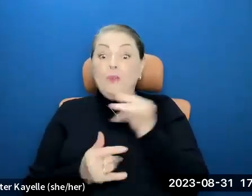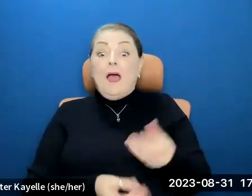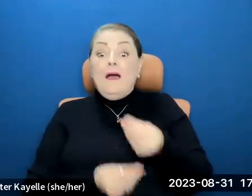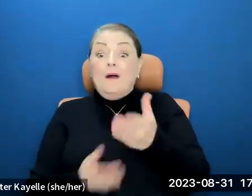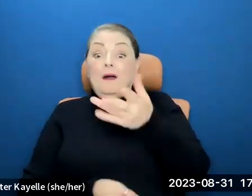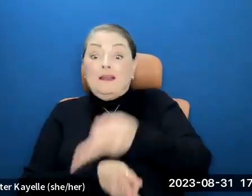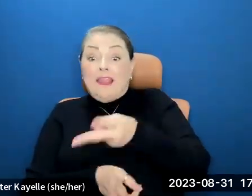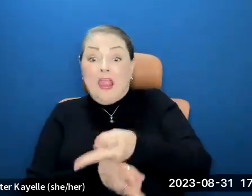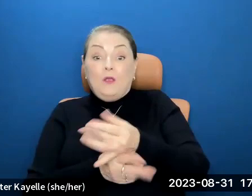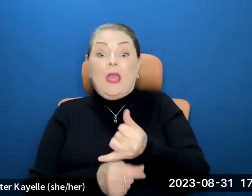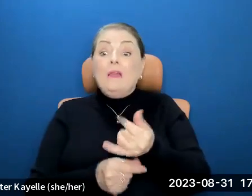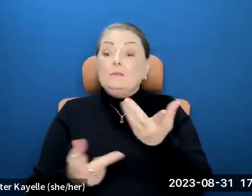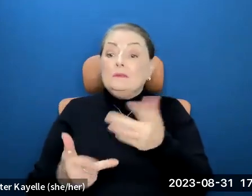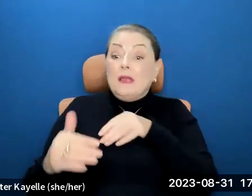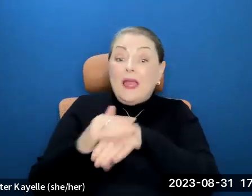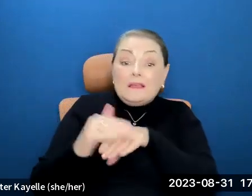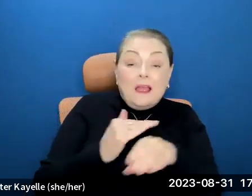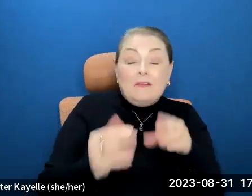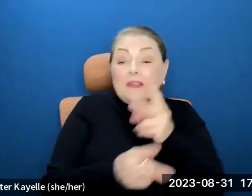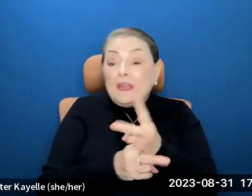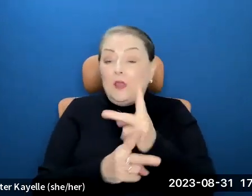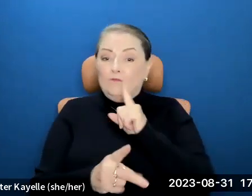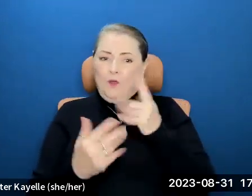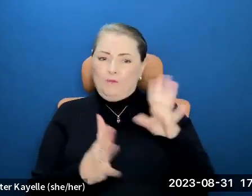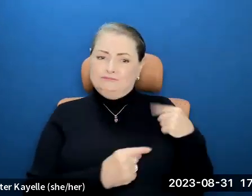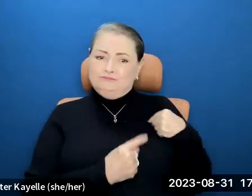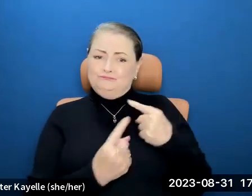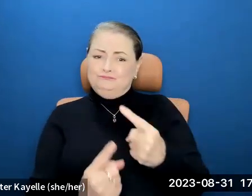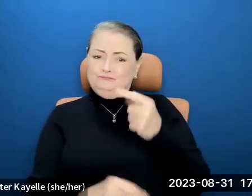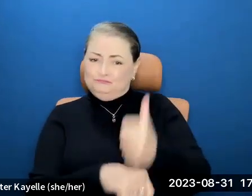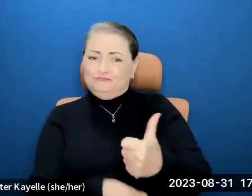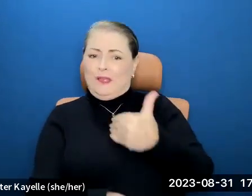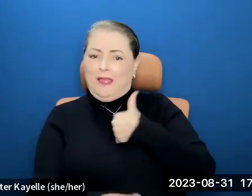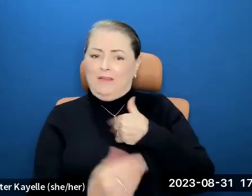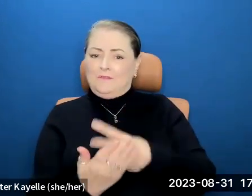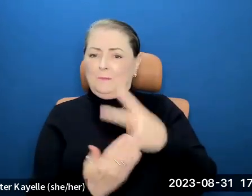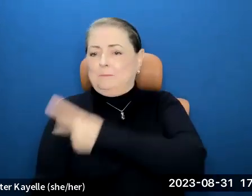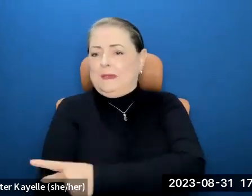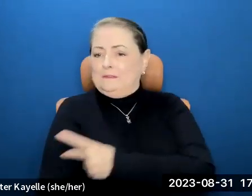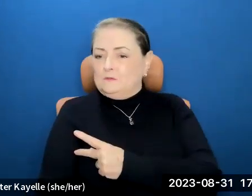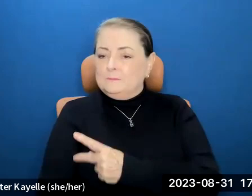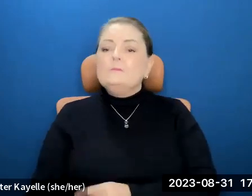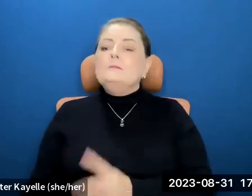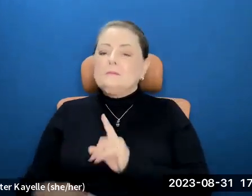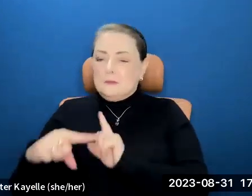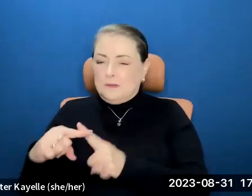can cause access to care issues for established patients we are also considering recommending that